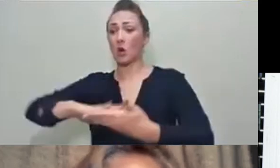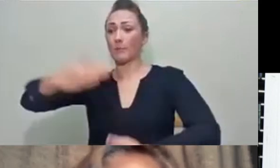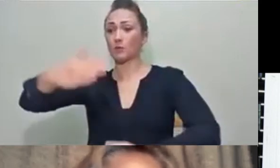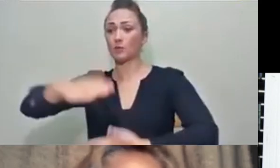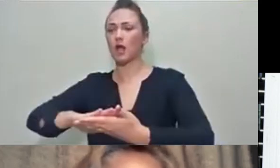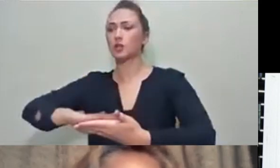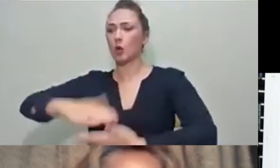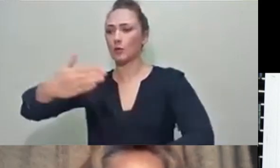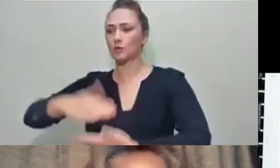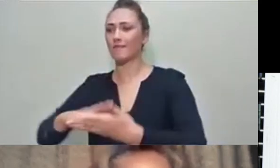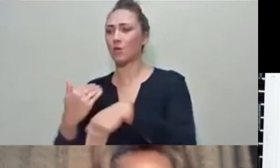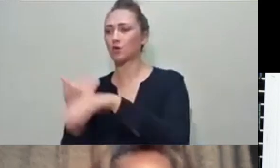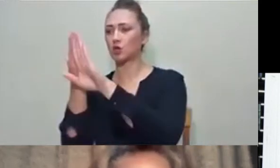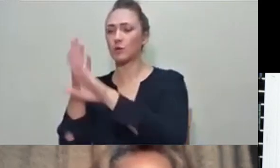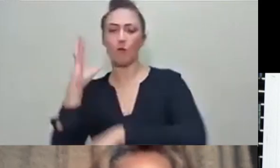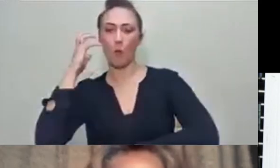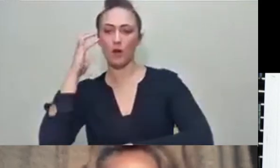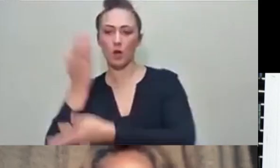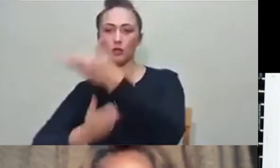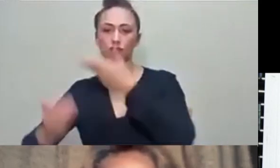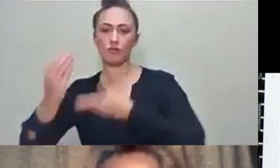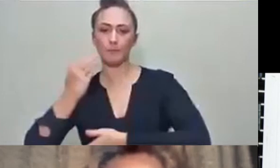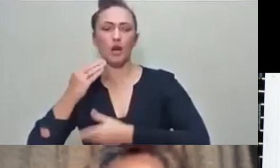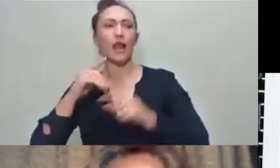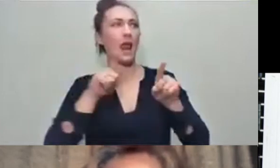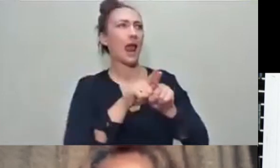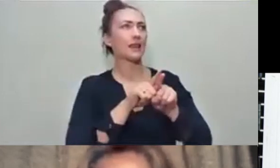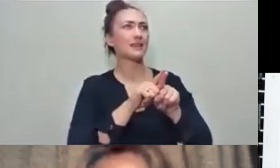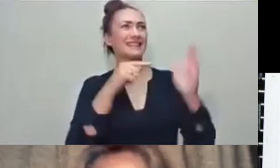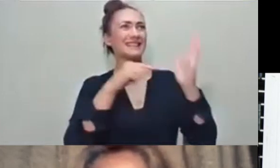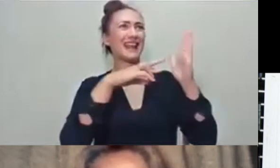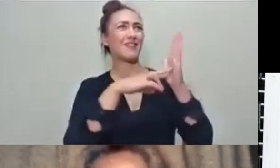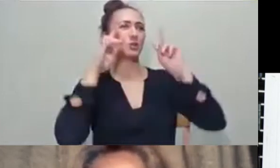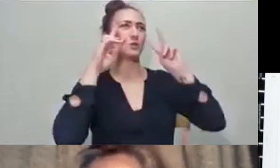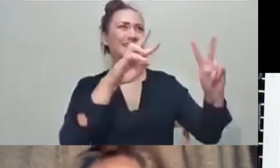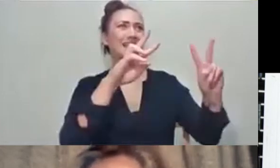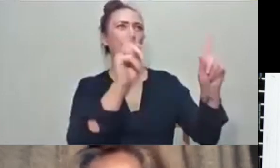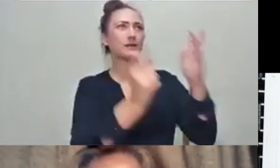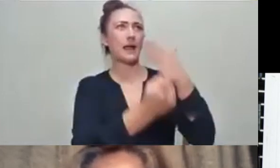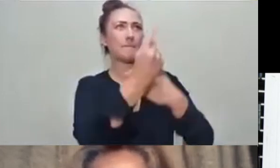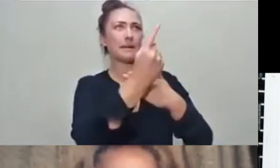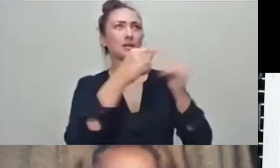and on the Zoom they would have the audio and then they would have footage on the TV screen.